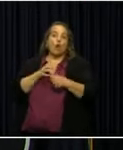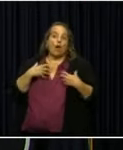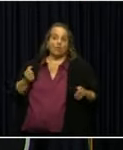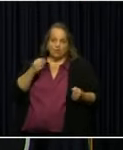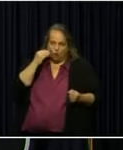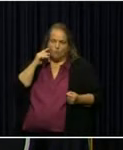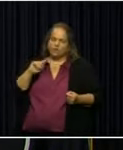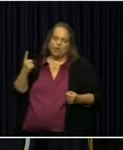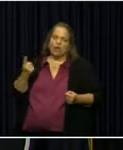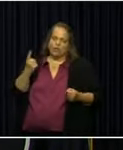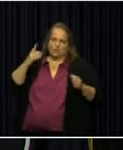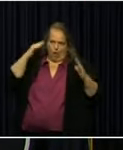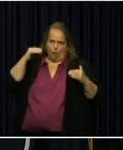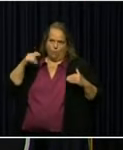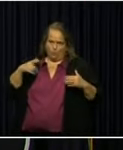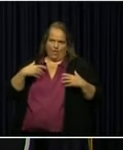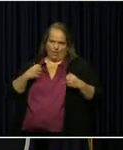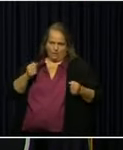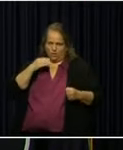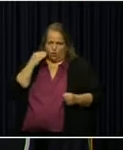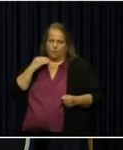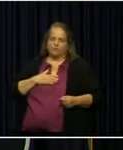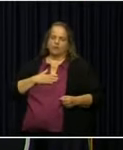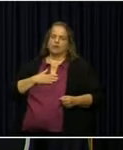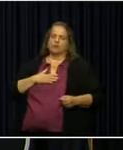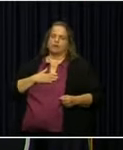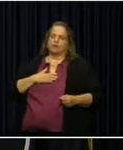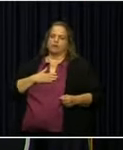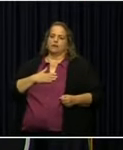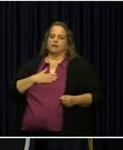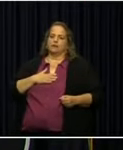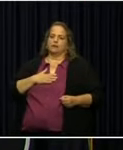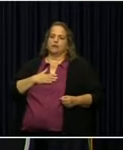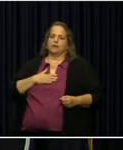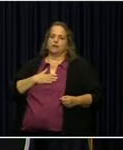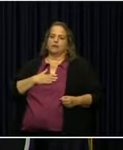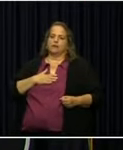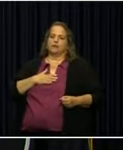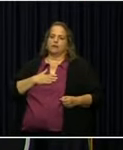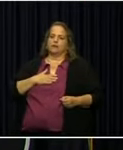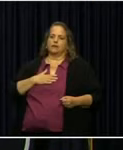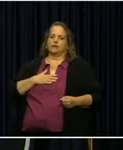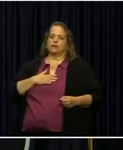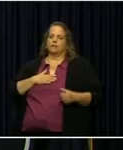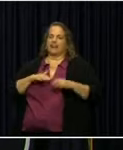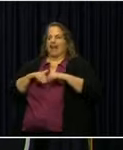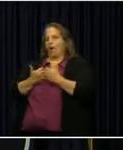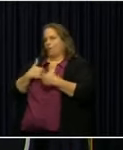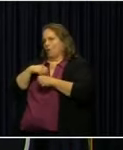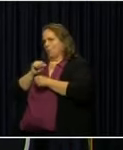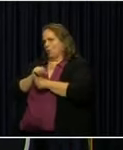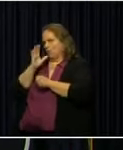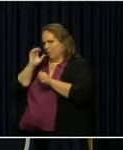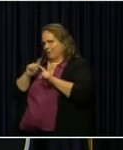ALL RIGHT, FOLKS. I KNOW WE WENT LONG, BUT I KNOW THAT YOU'VE BEEN ANXIOUS TO SEE